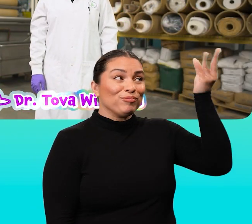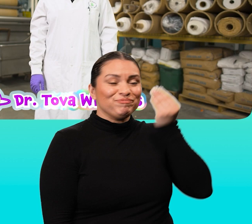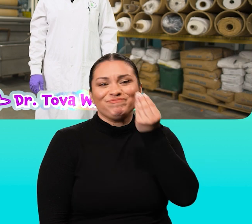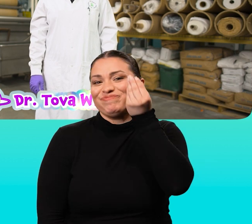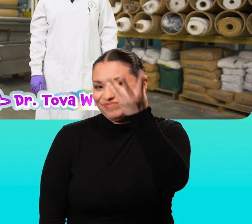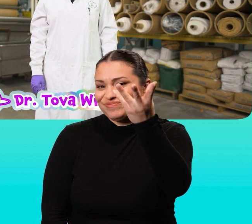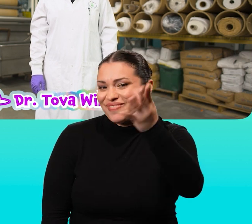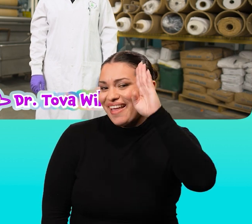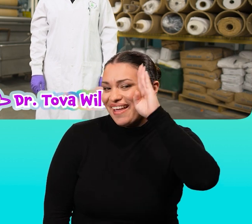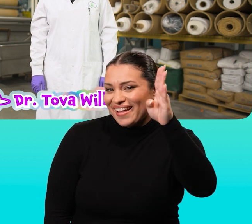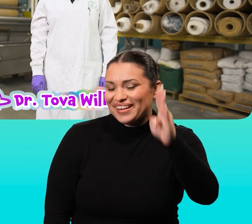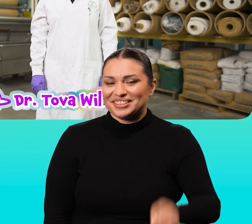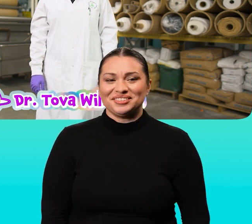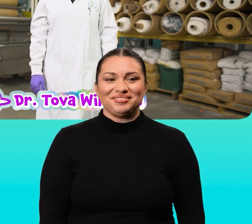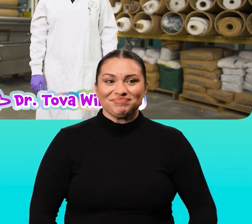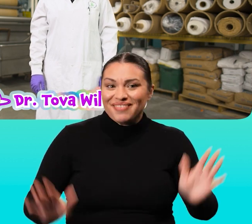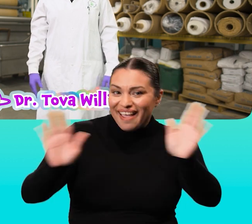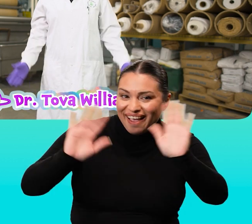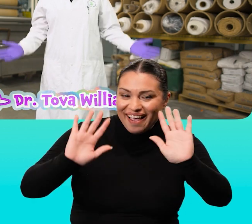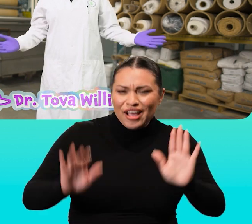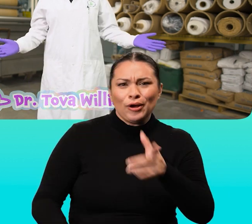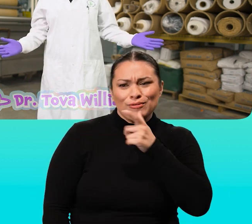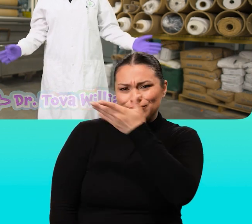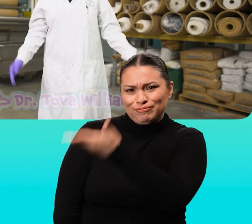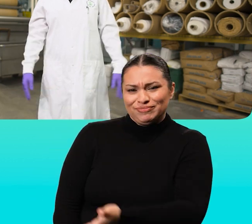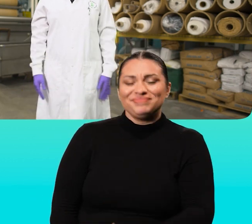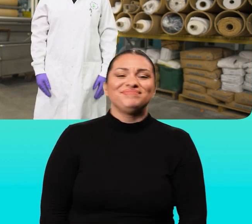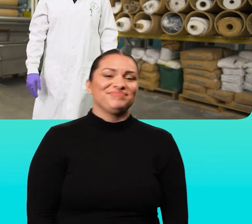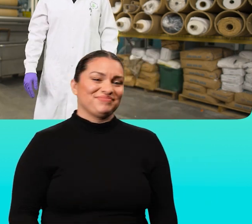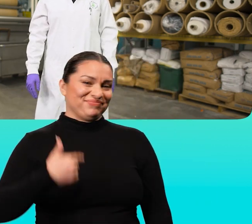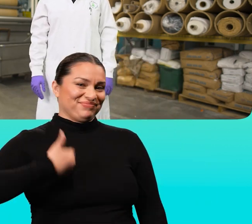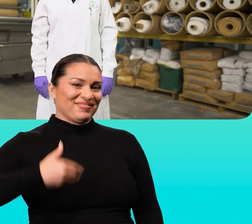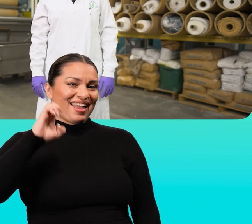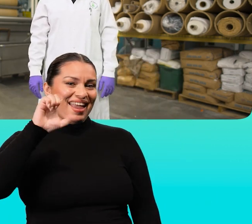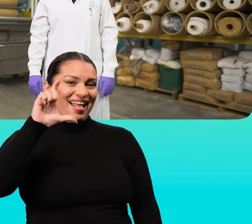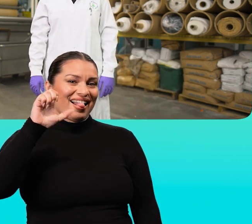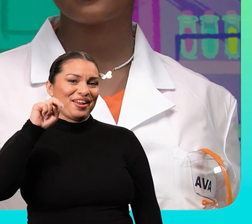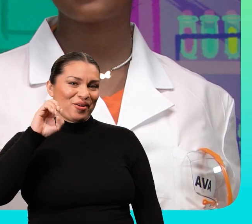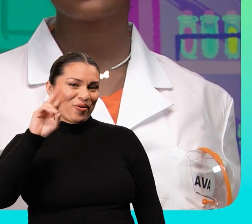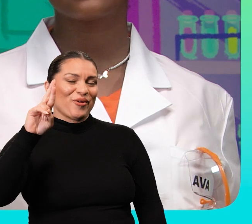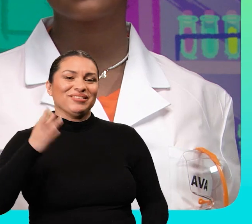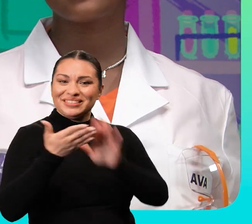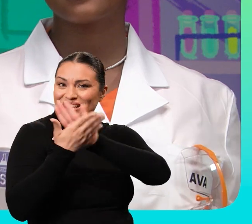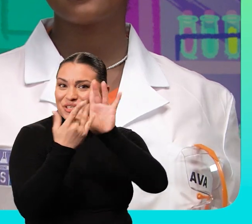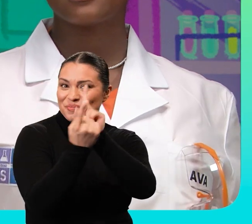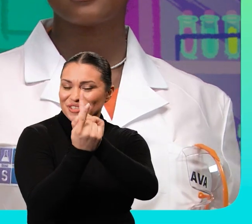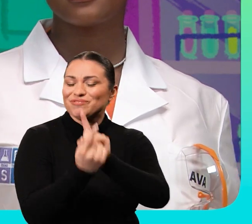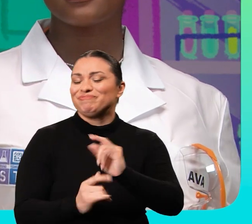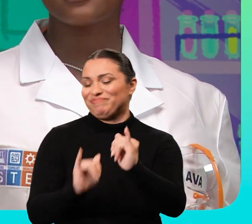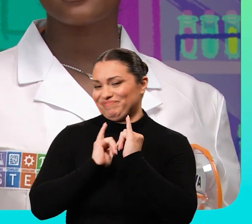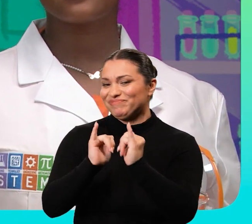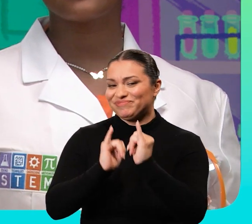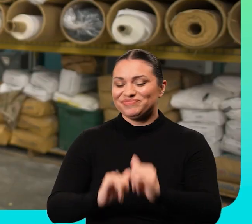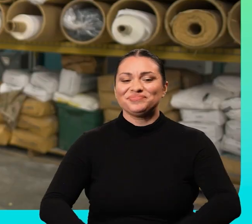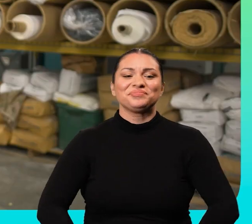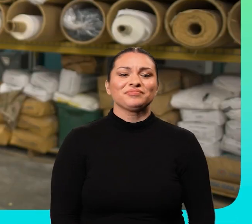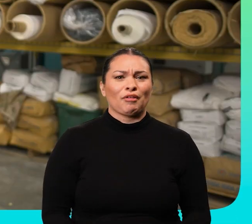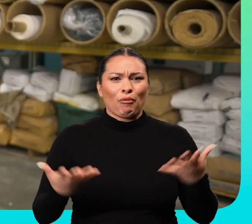Hi, Dr. Williams. And my mom says hi, too. Well, hello to mom. And who's this? I'm Eleanor. Nice to meet you.